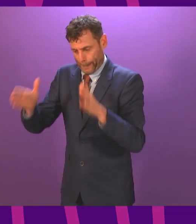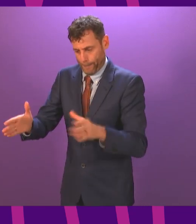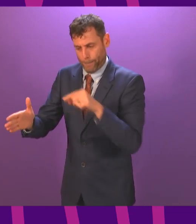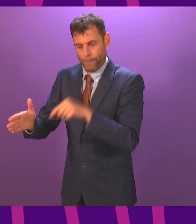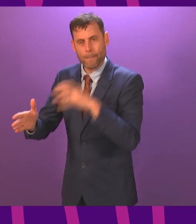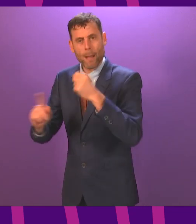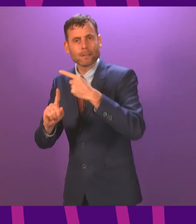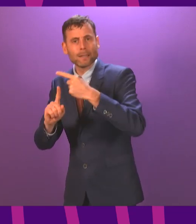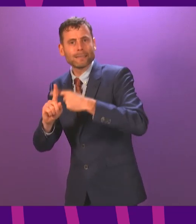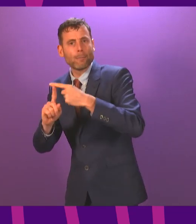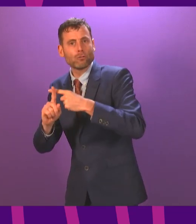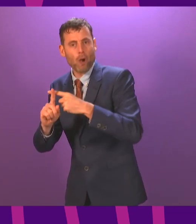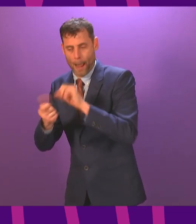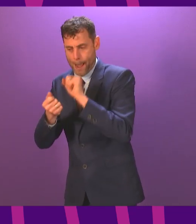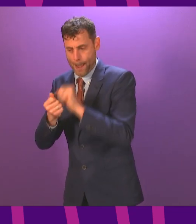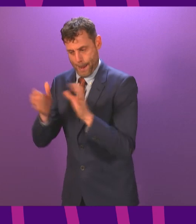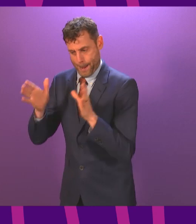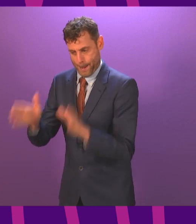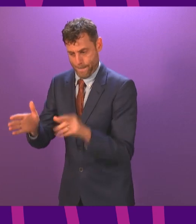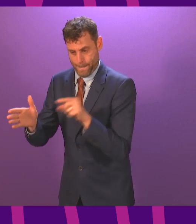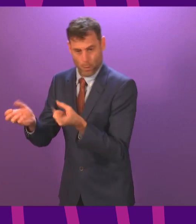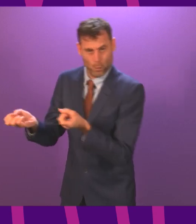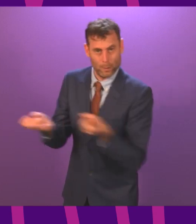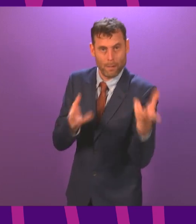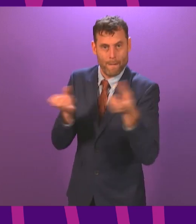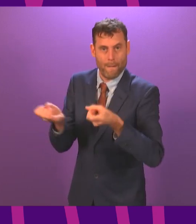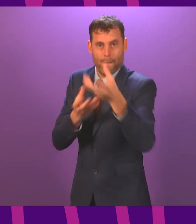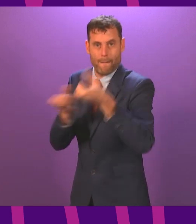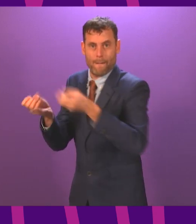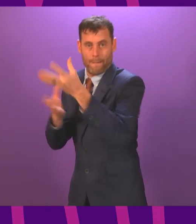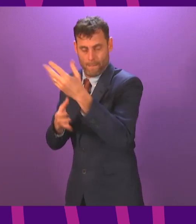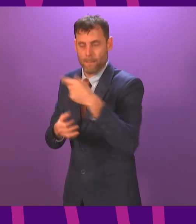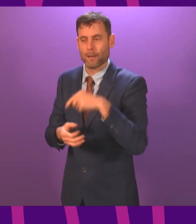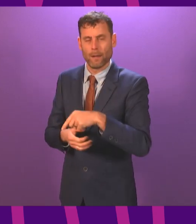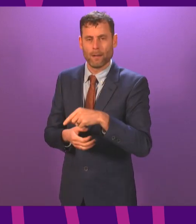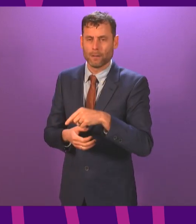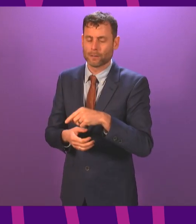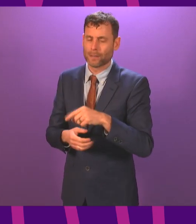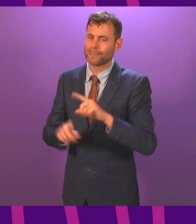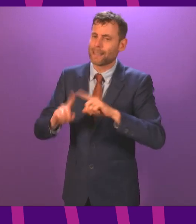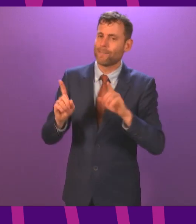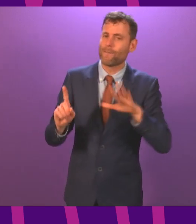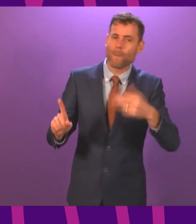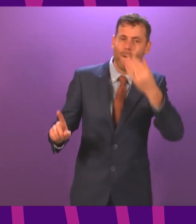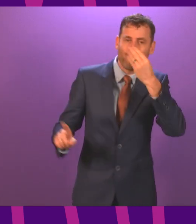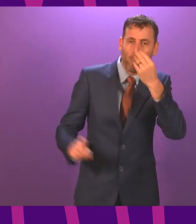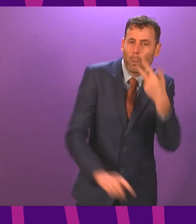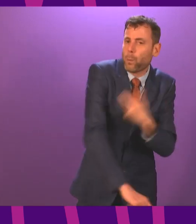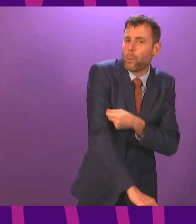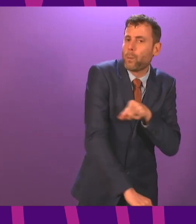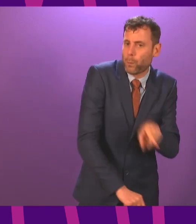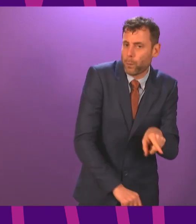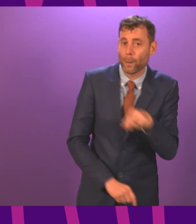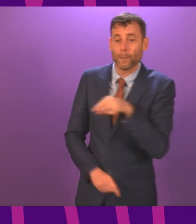with some of the vaccines. Also, it is likely that, for all the vaccines that we expect